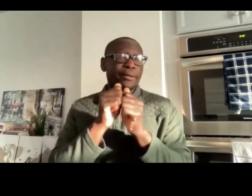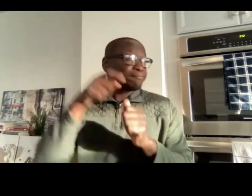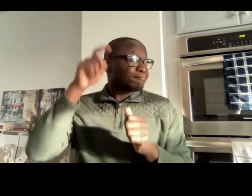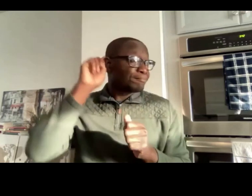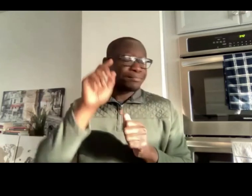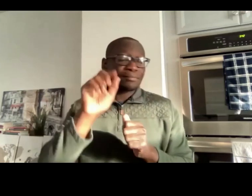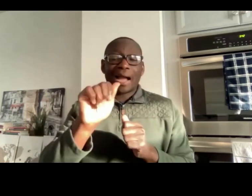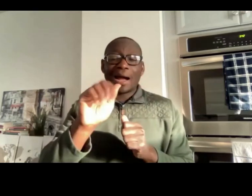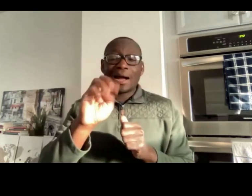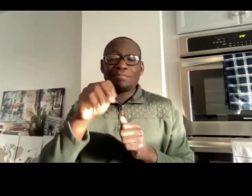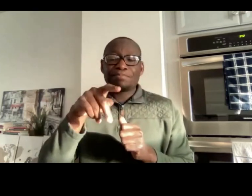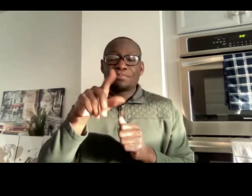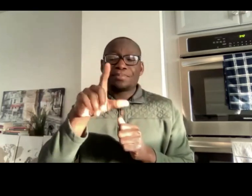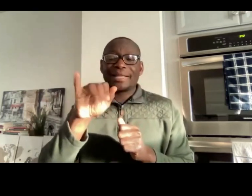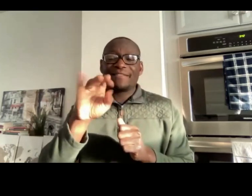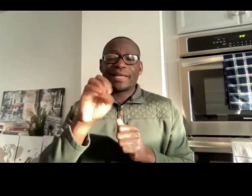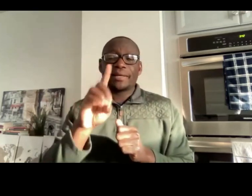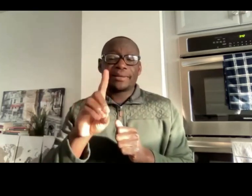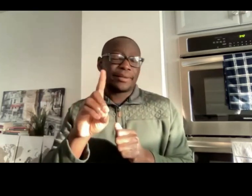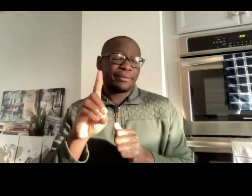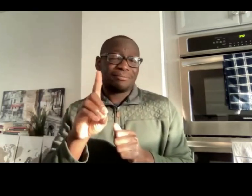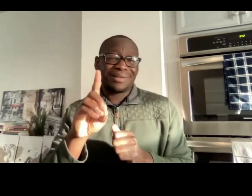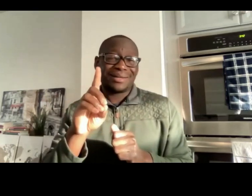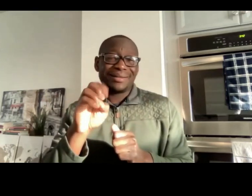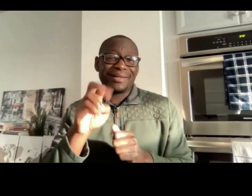Another thing that may work for hard of hearing students is an amplified